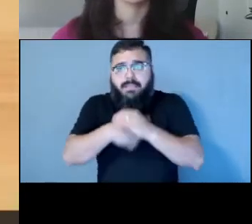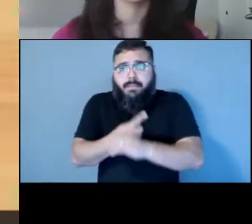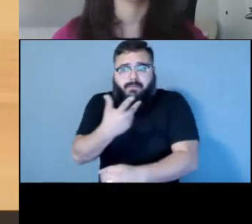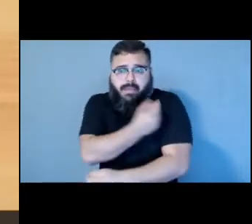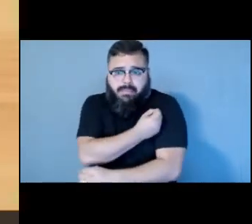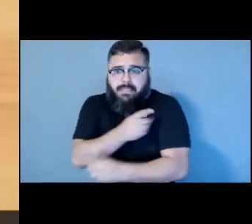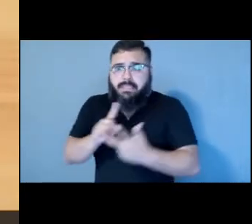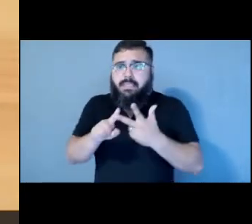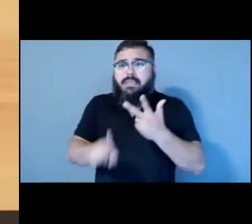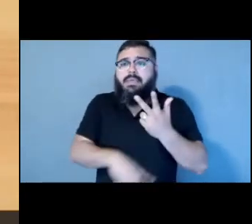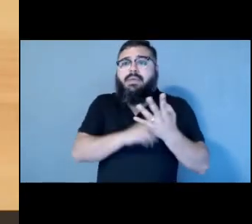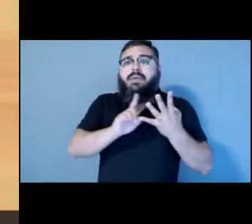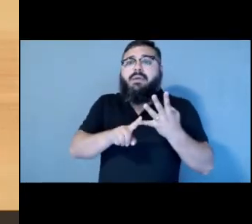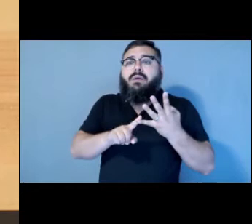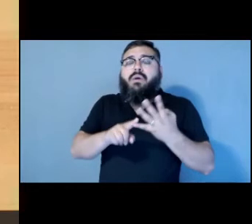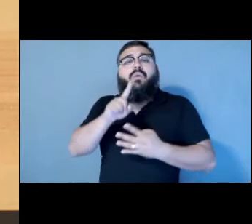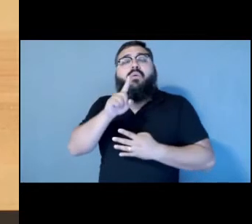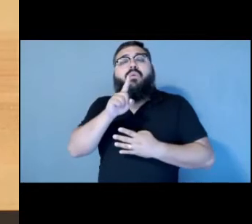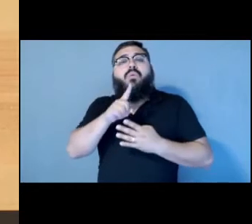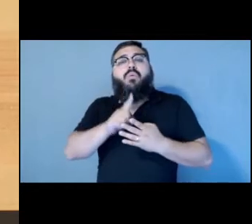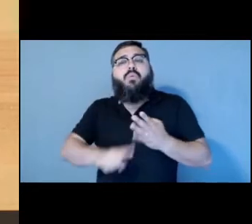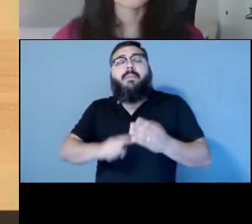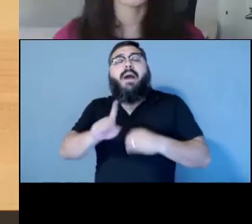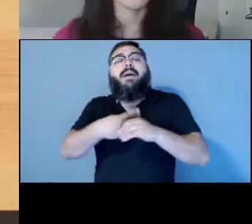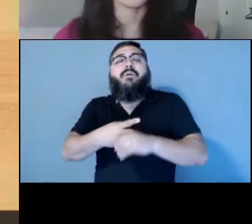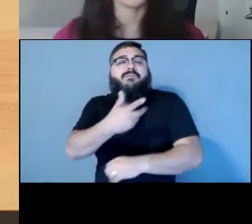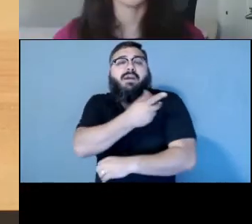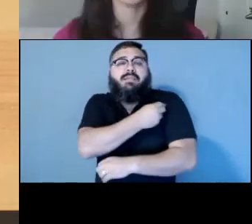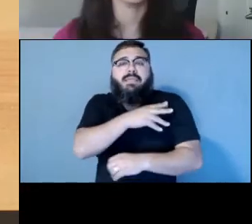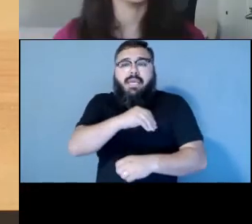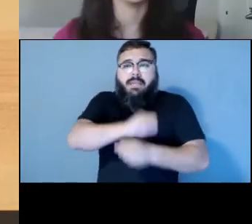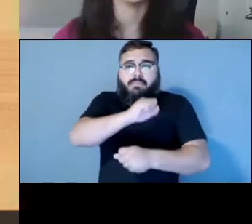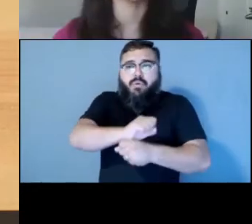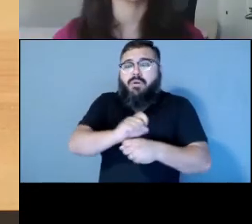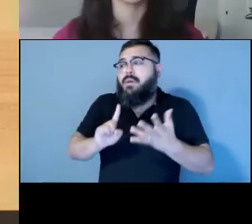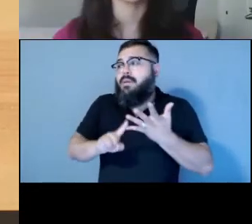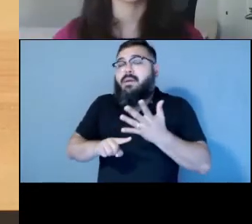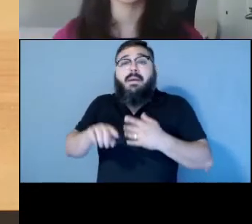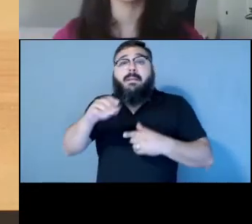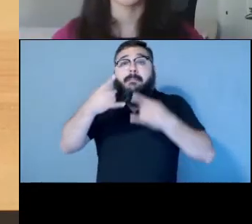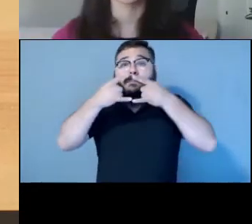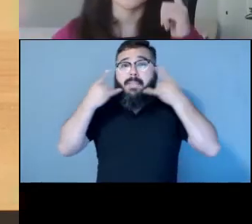about the vaccine and employment, about masks at work. And so there's a lot, there's a COVID section